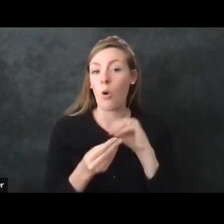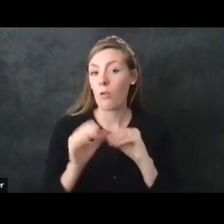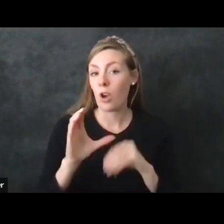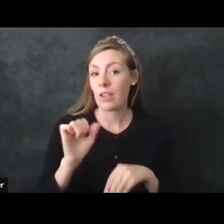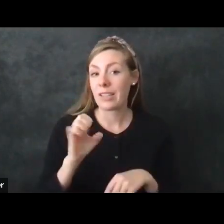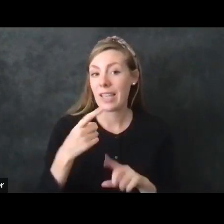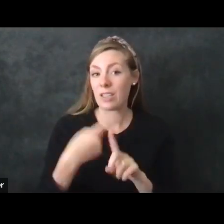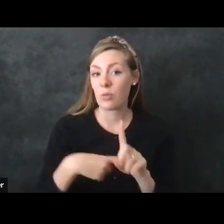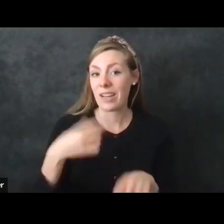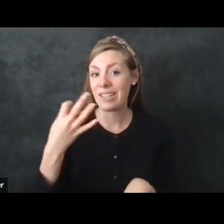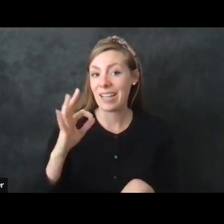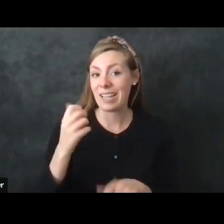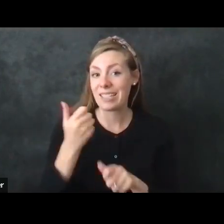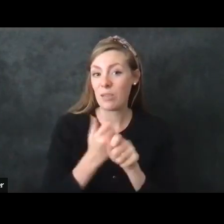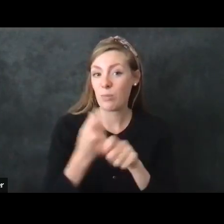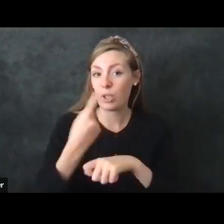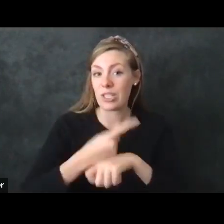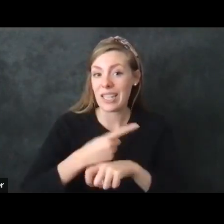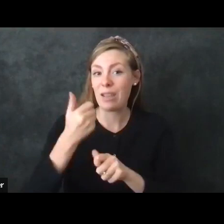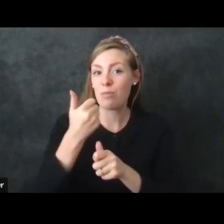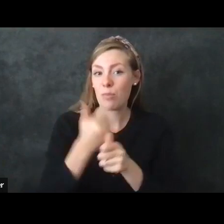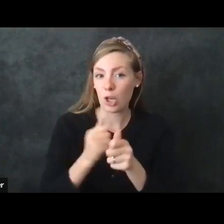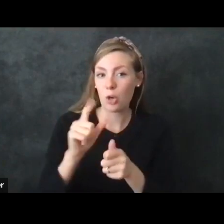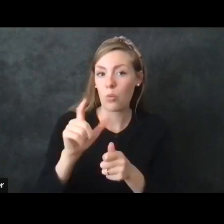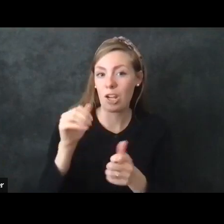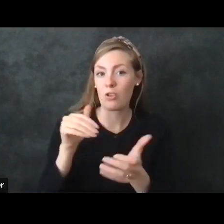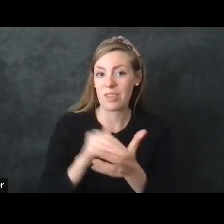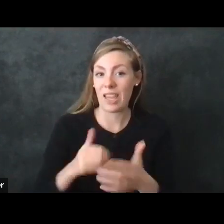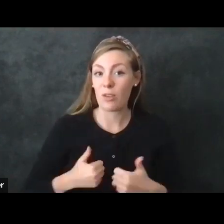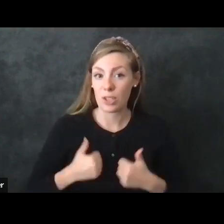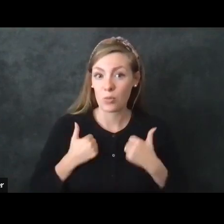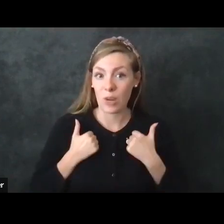per 100,000 residents, but broken down by vaccination status.